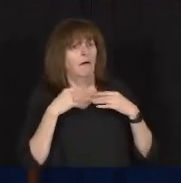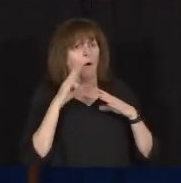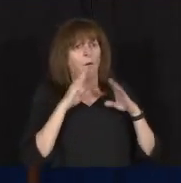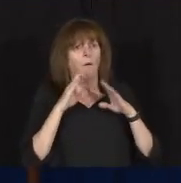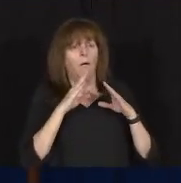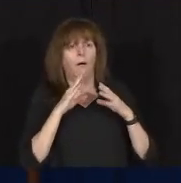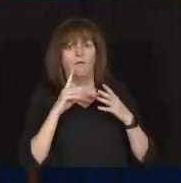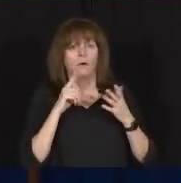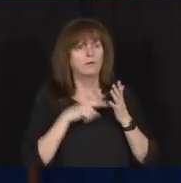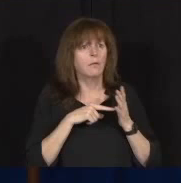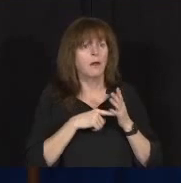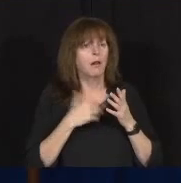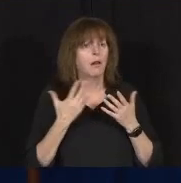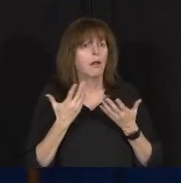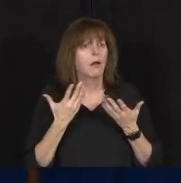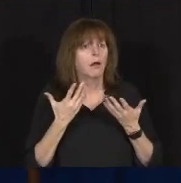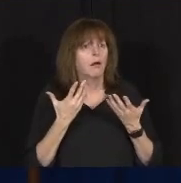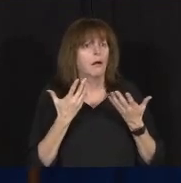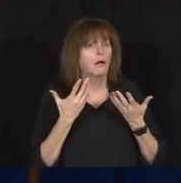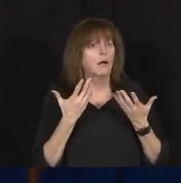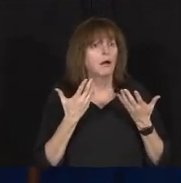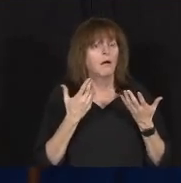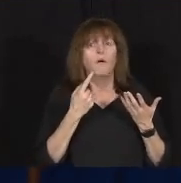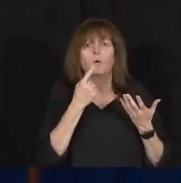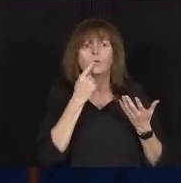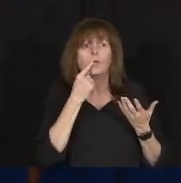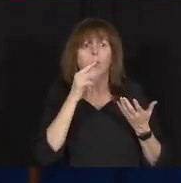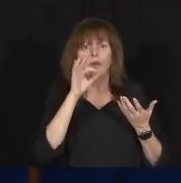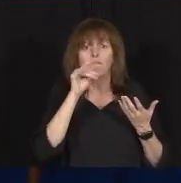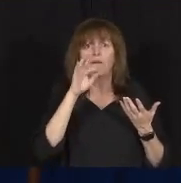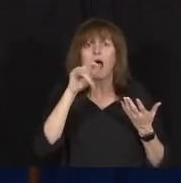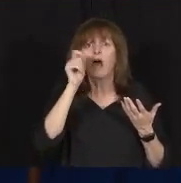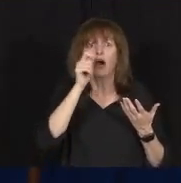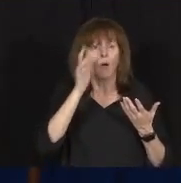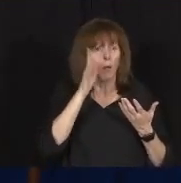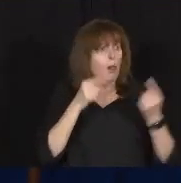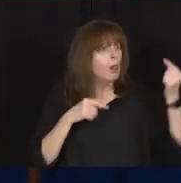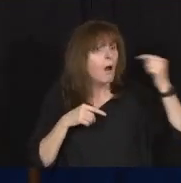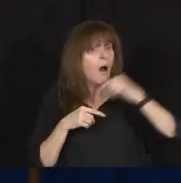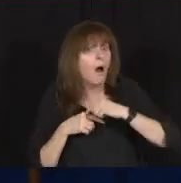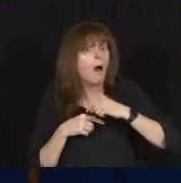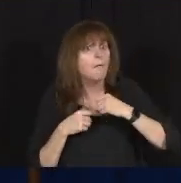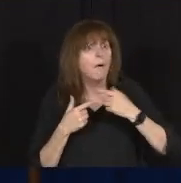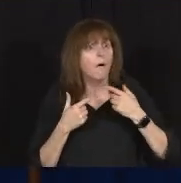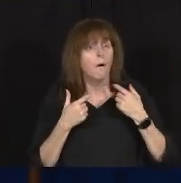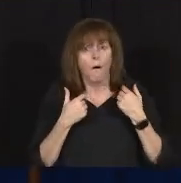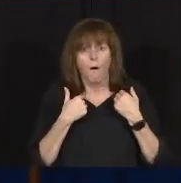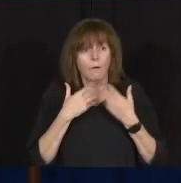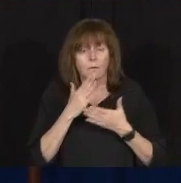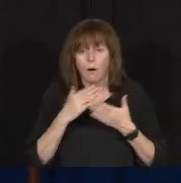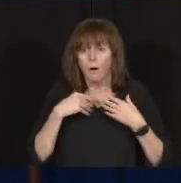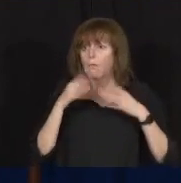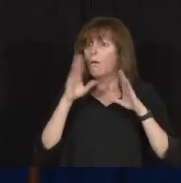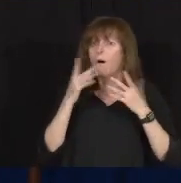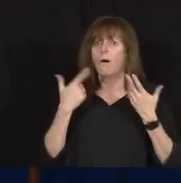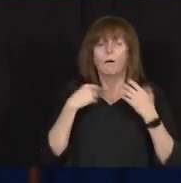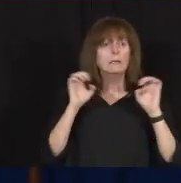T hey're worried about I've heard, the tooth fairy. They're worried about the Easter Bunny and I've seen what New Zealand has done and